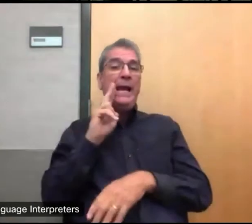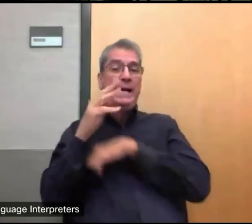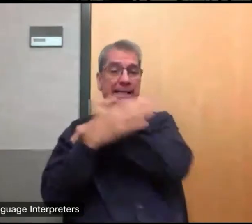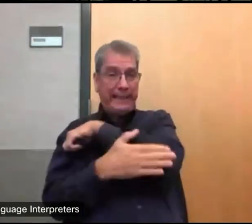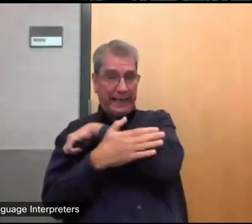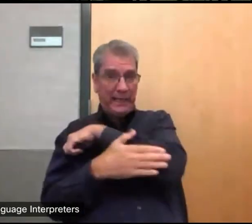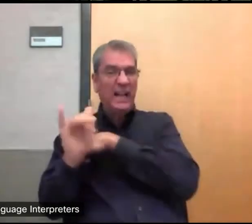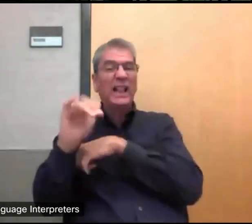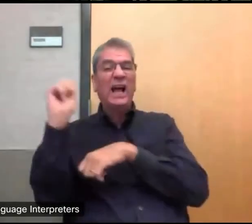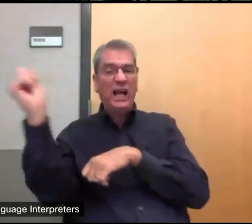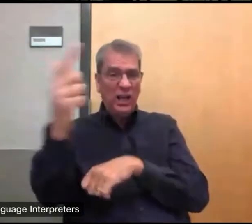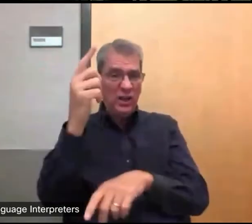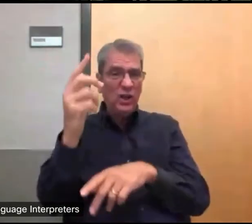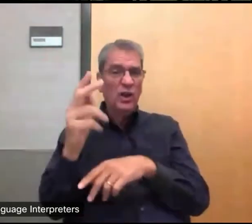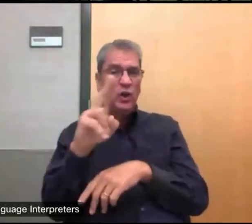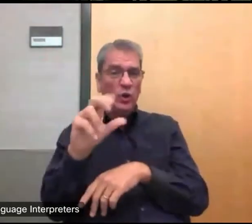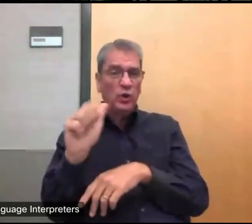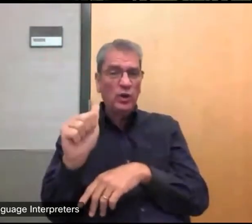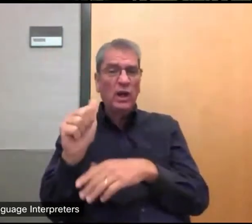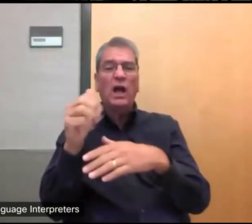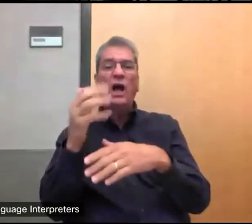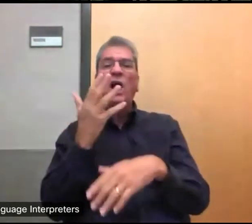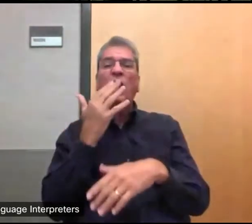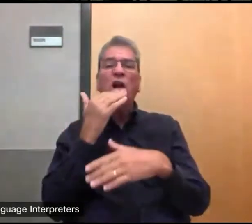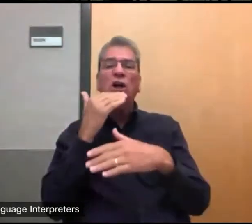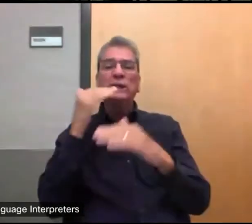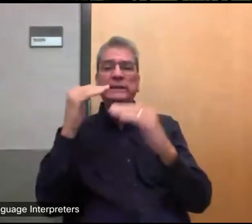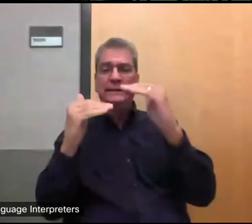jurisdictions, kind of had the color scale, and it was, like, we're at Red where green